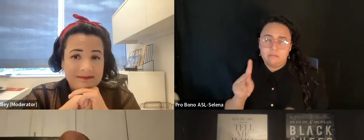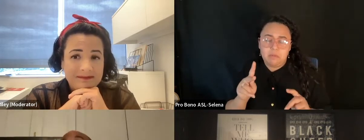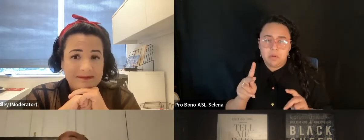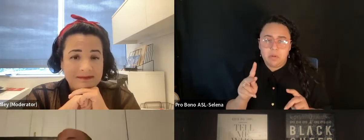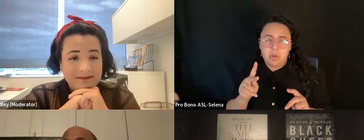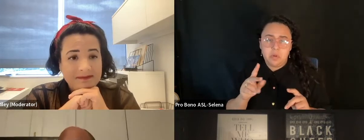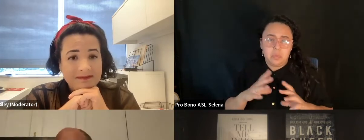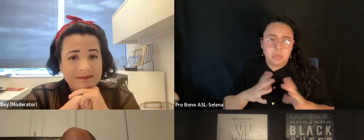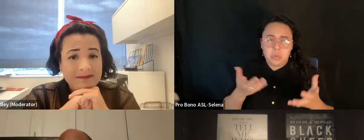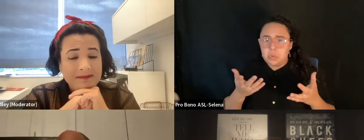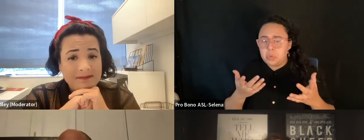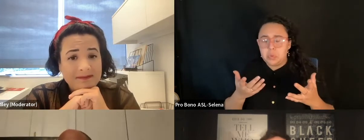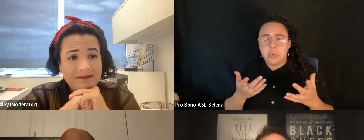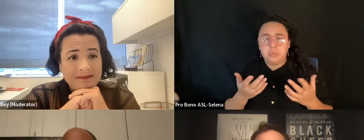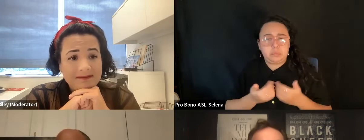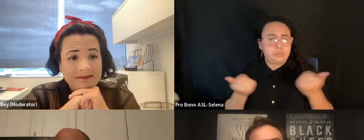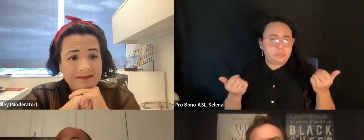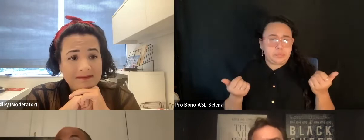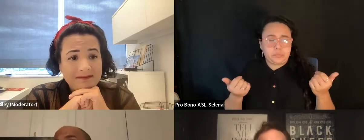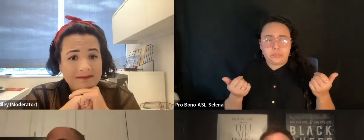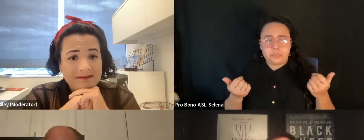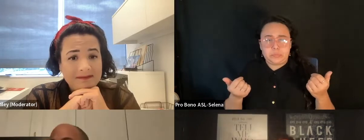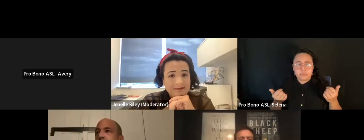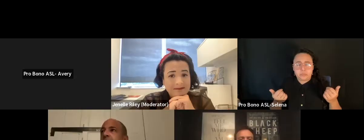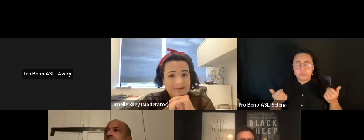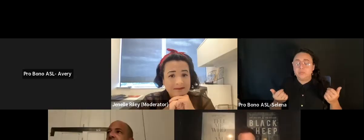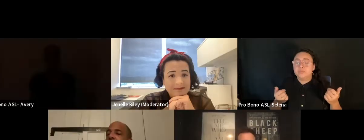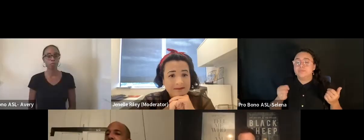But there were other sort of discoveries we made.